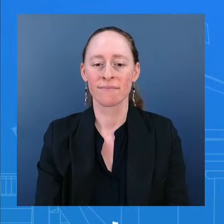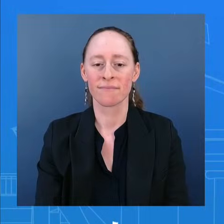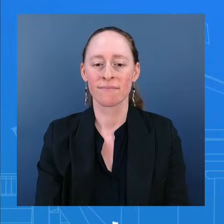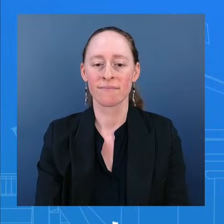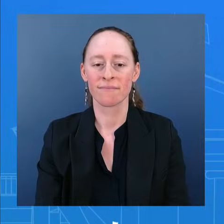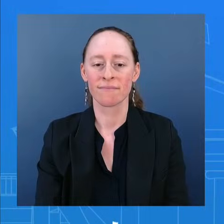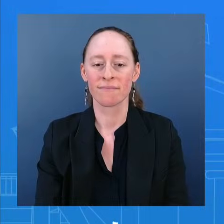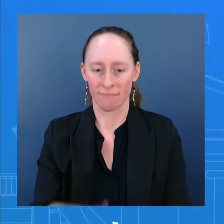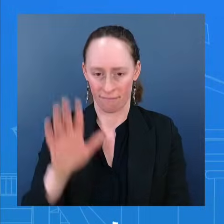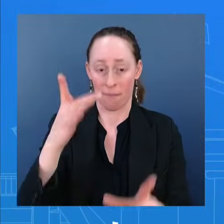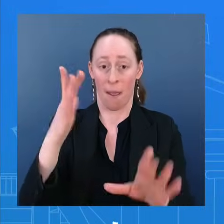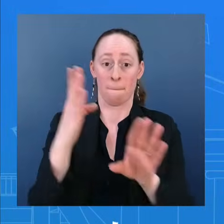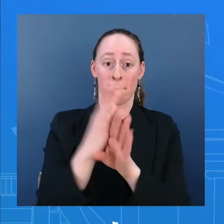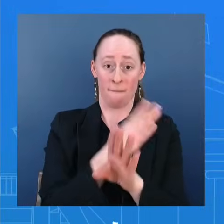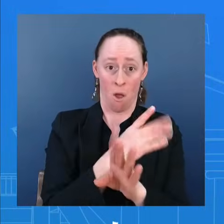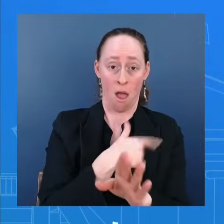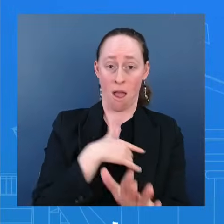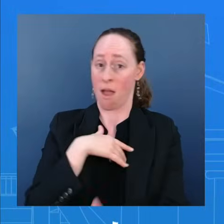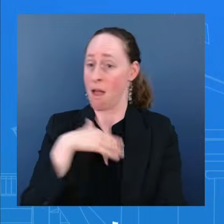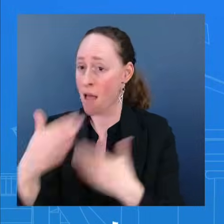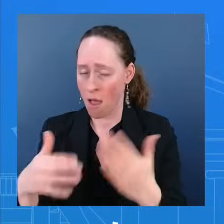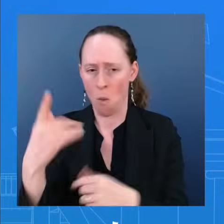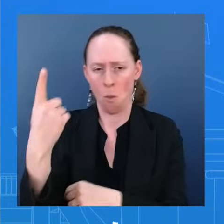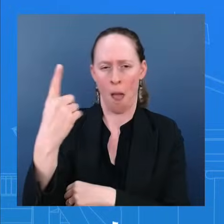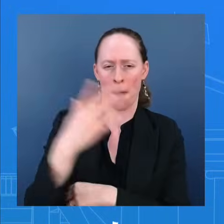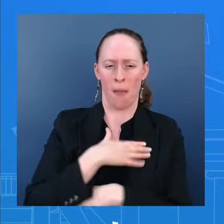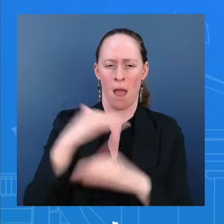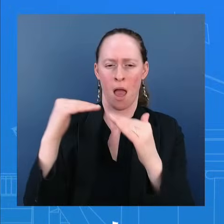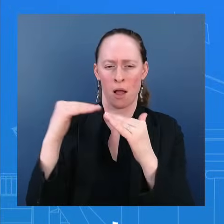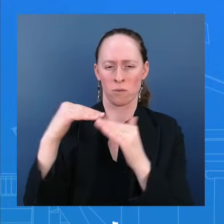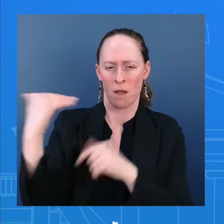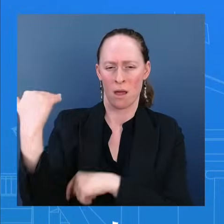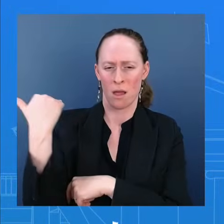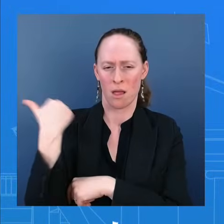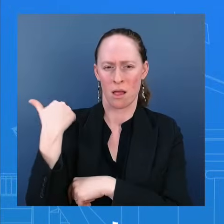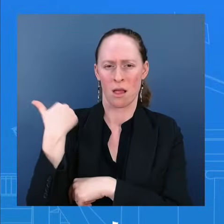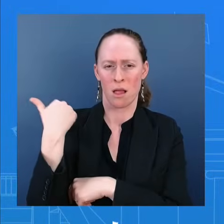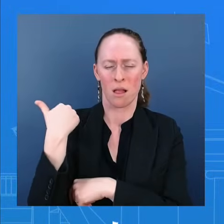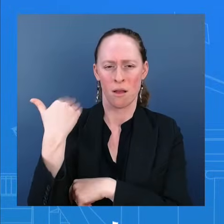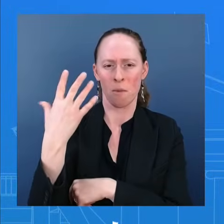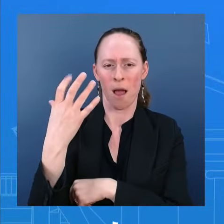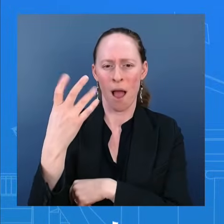to flag Rodney's sweater.